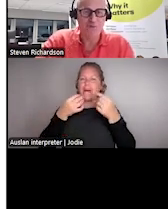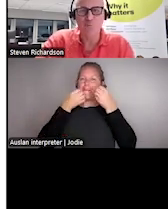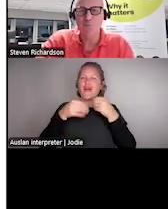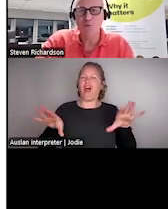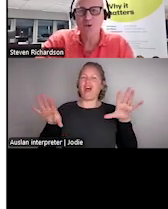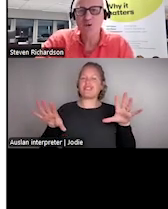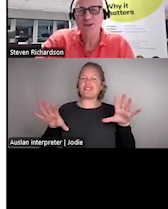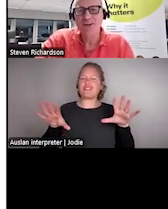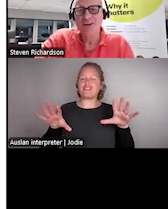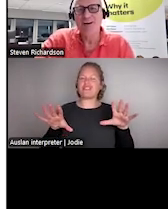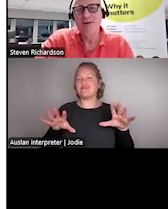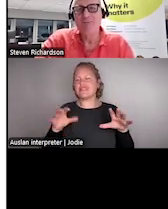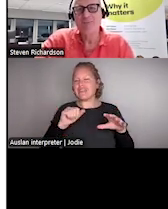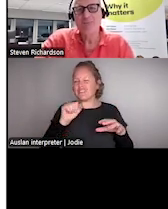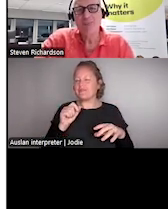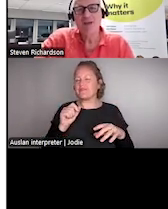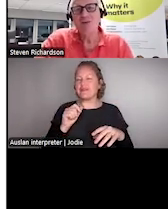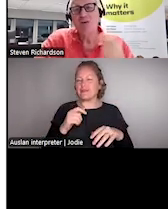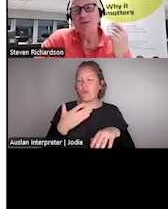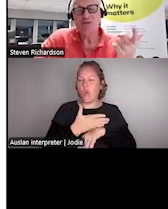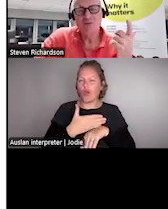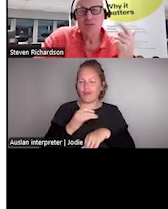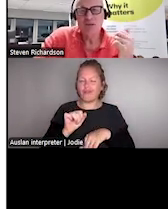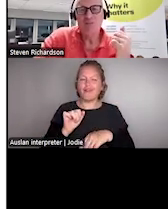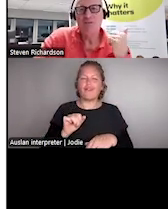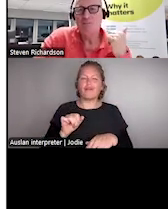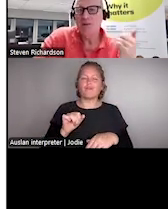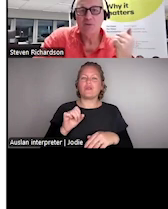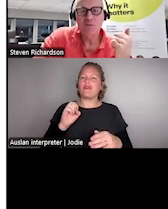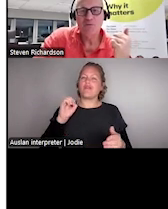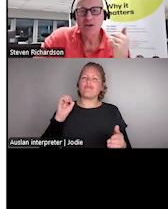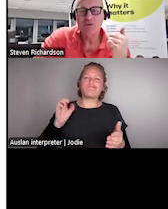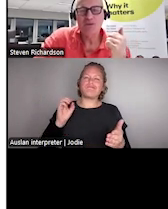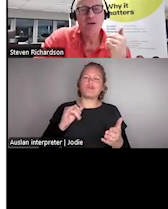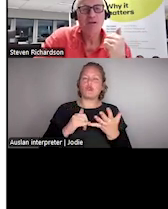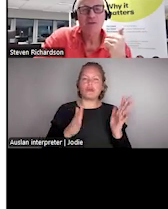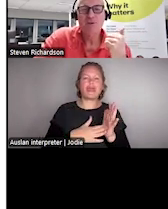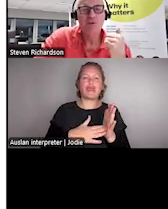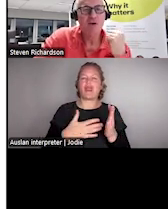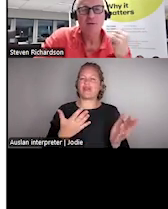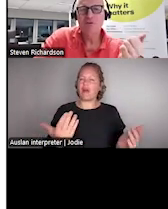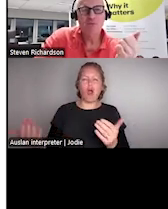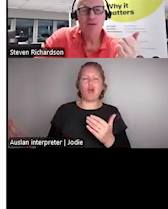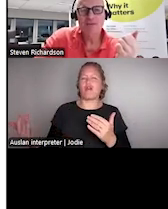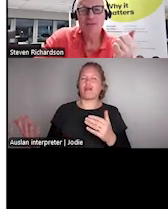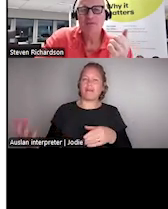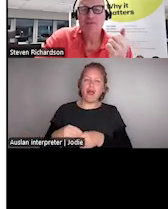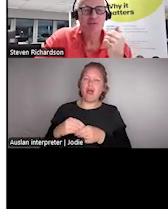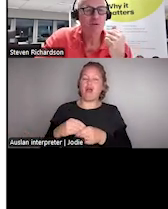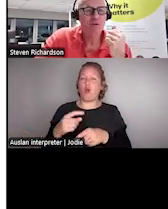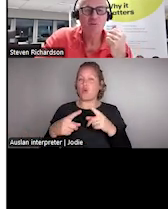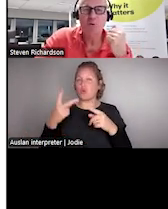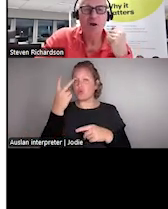it is more work. You are hitting social media with calls to action. Only two hours left. Or